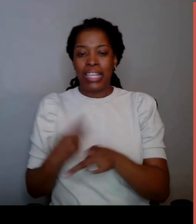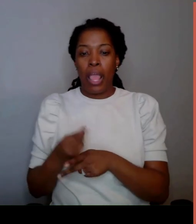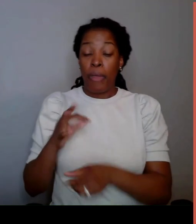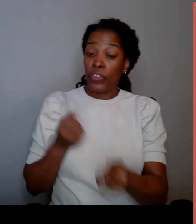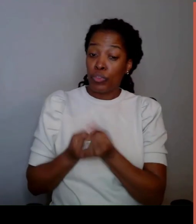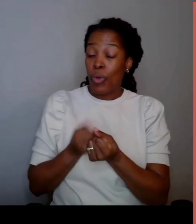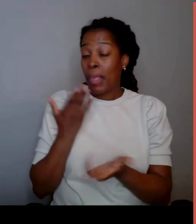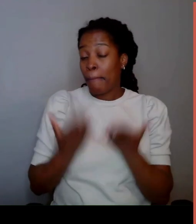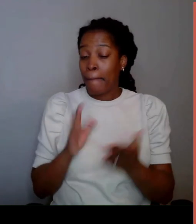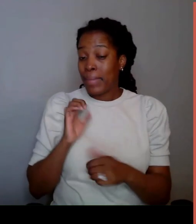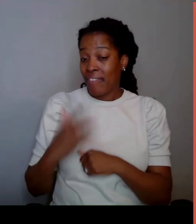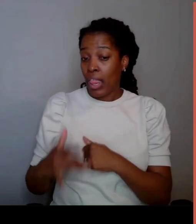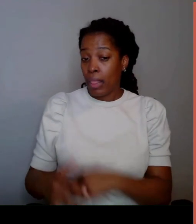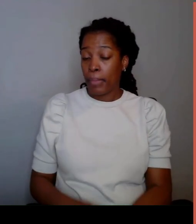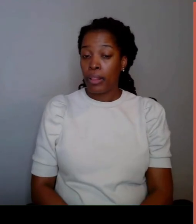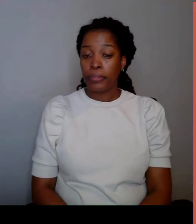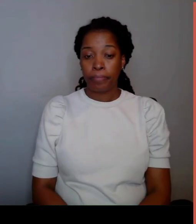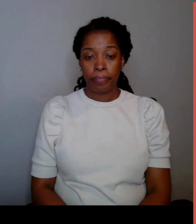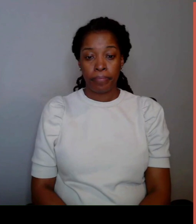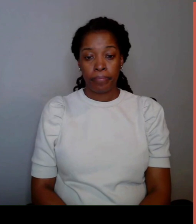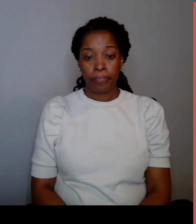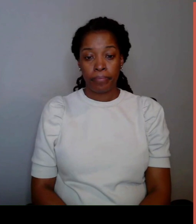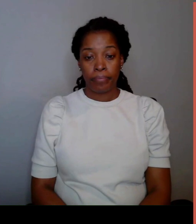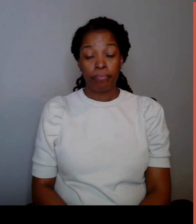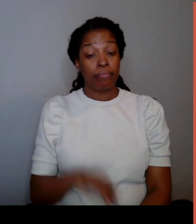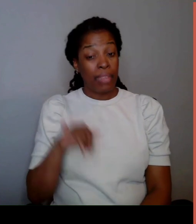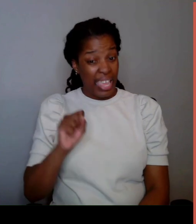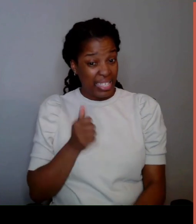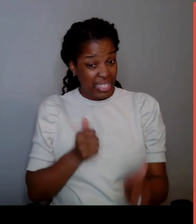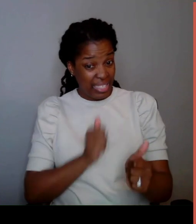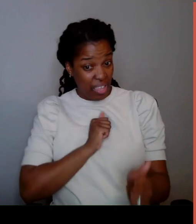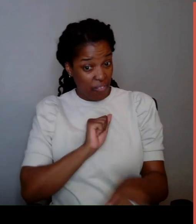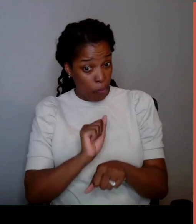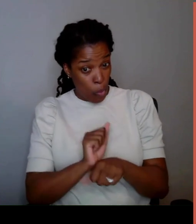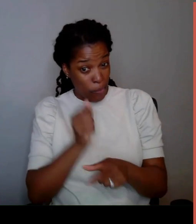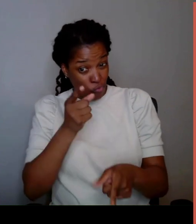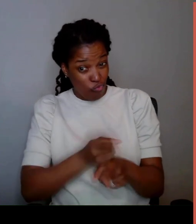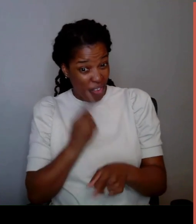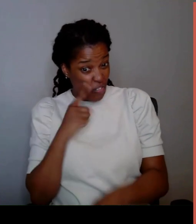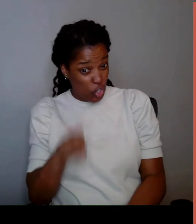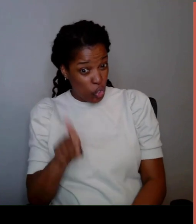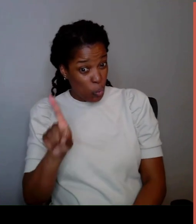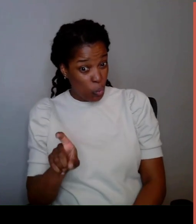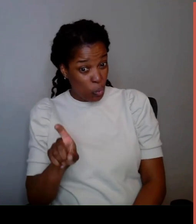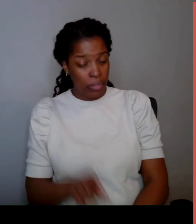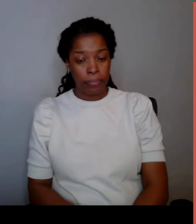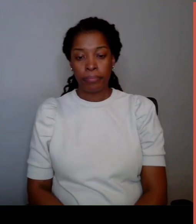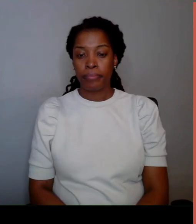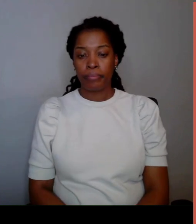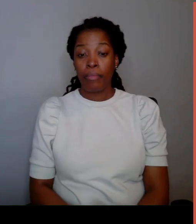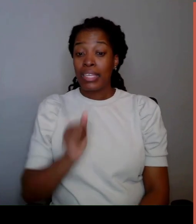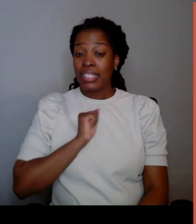Is self-employment right for you? self-employment can be exciting and rewarding, but it's not for everyone.